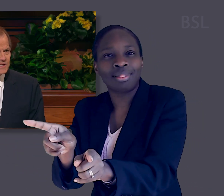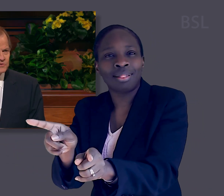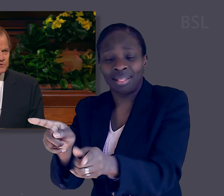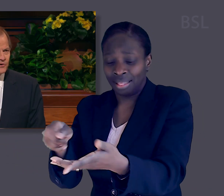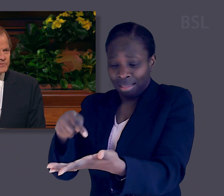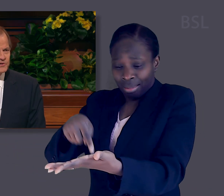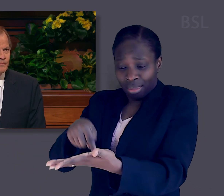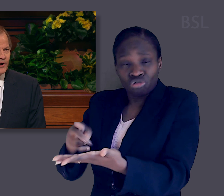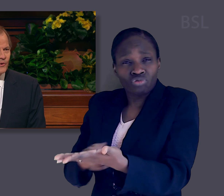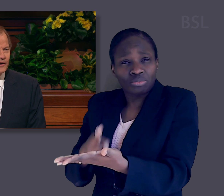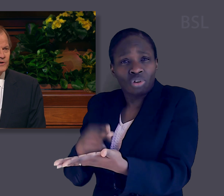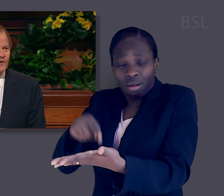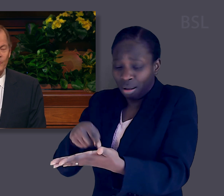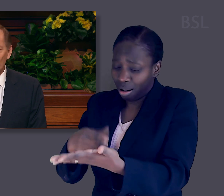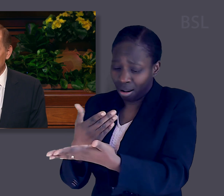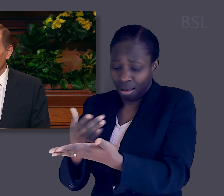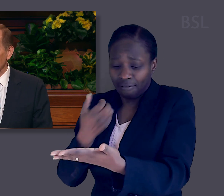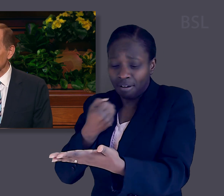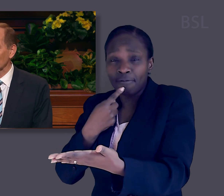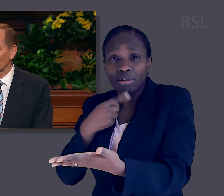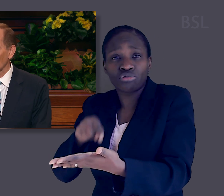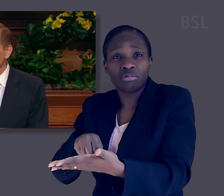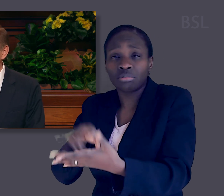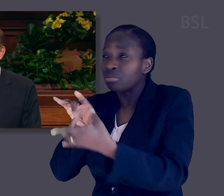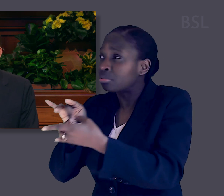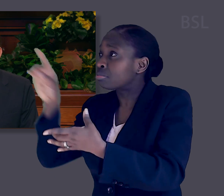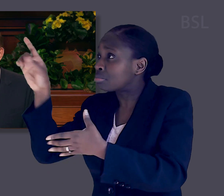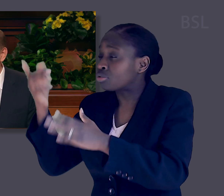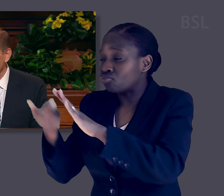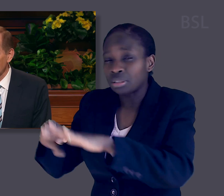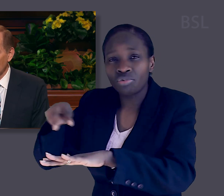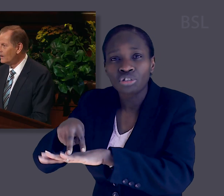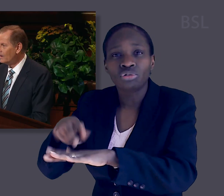These Easter scriptures bear record of the Resurrection of the Lord Jesus Christ.